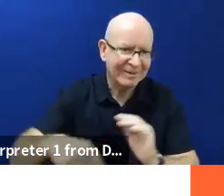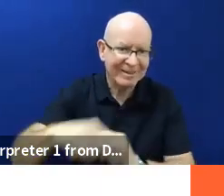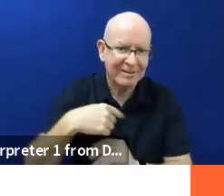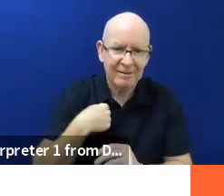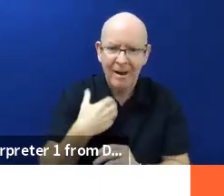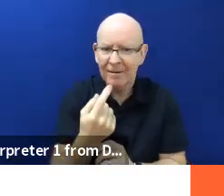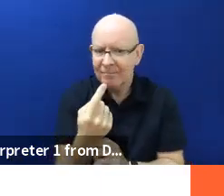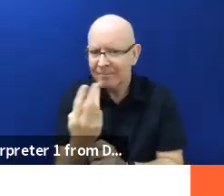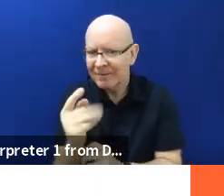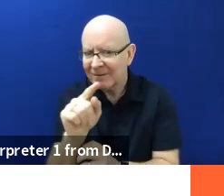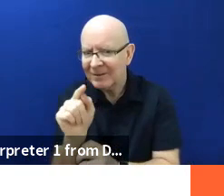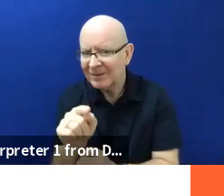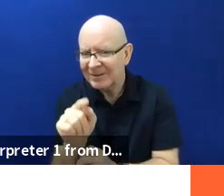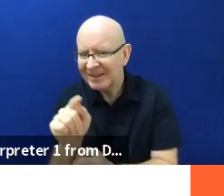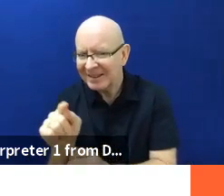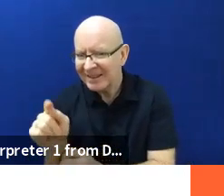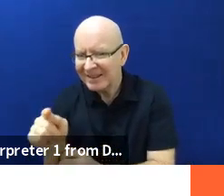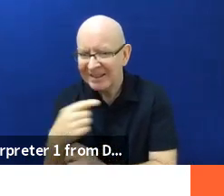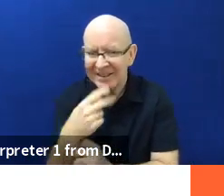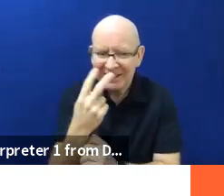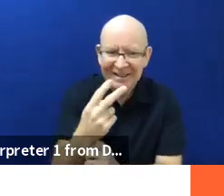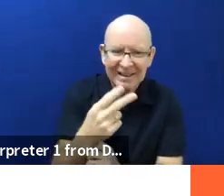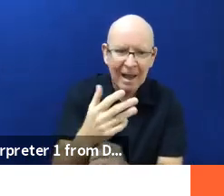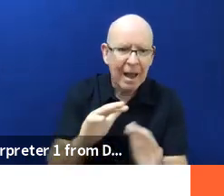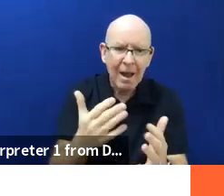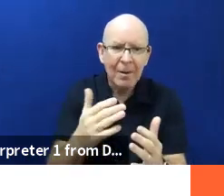And thank you also to the interpreters and the captioners. Have a good night